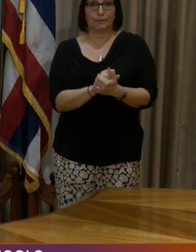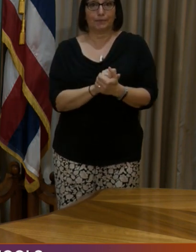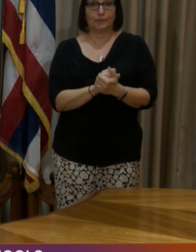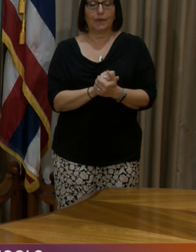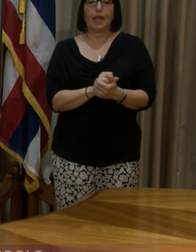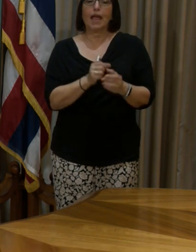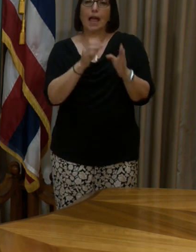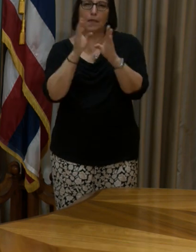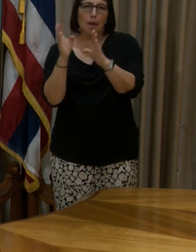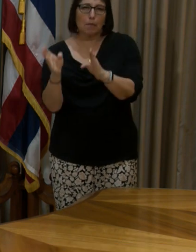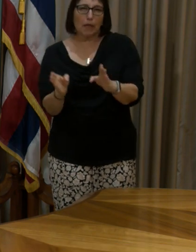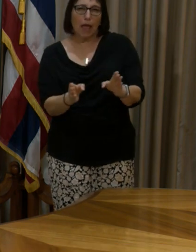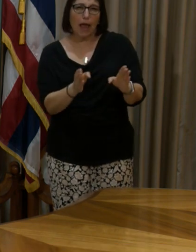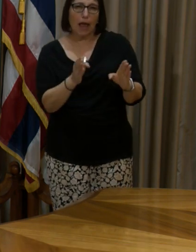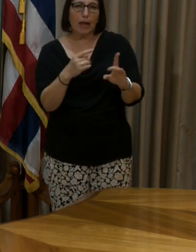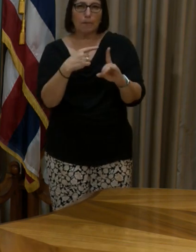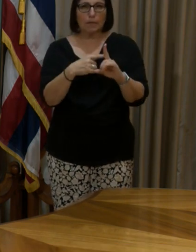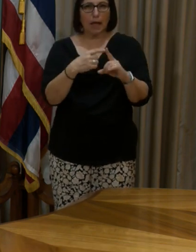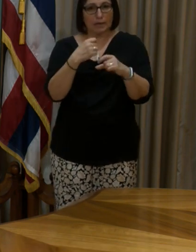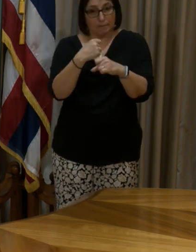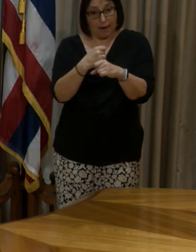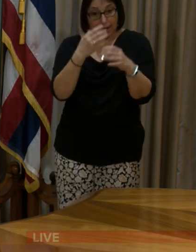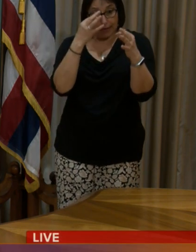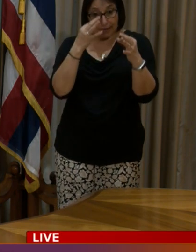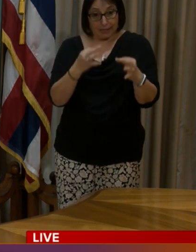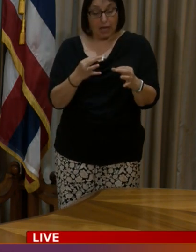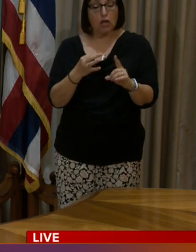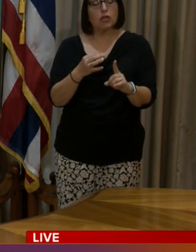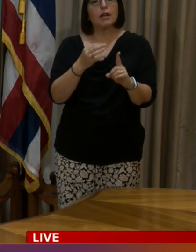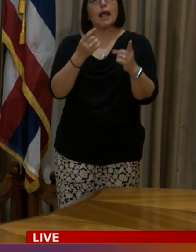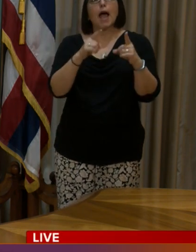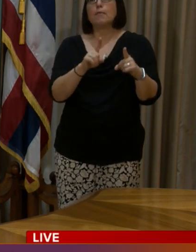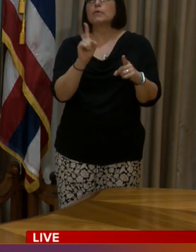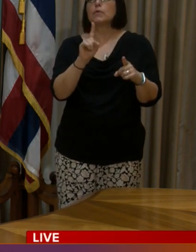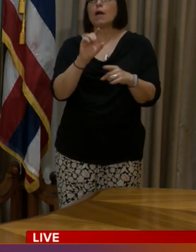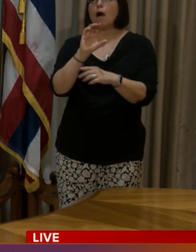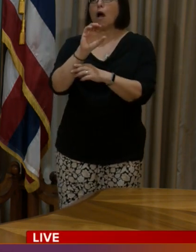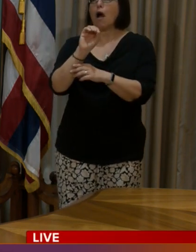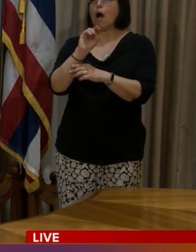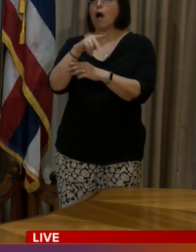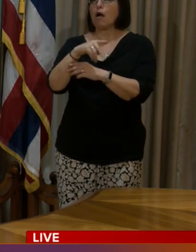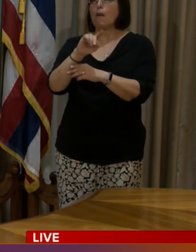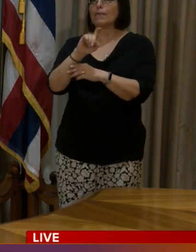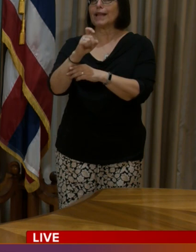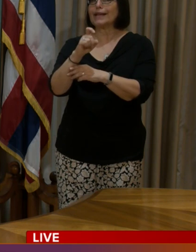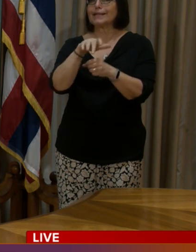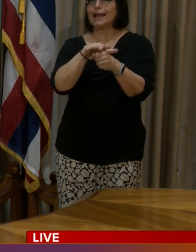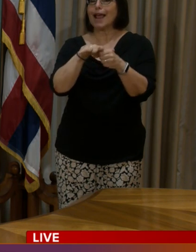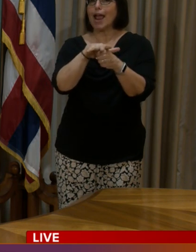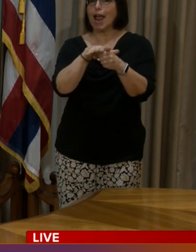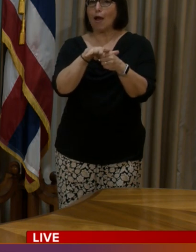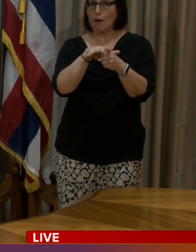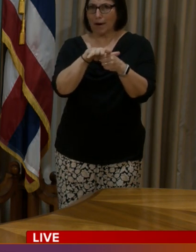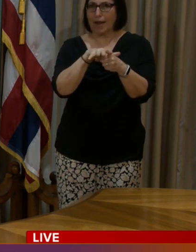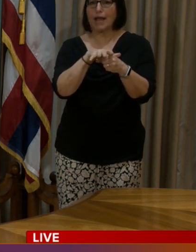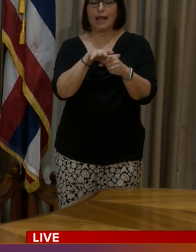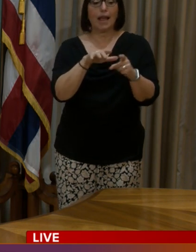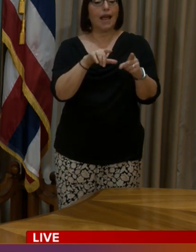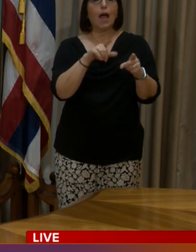QUARTER 2 NEXT MONTH AND FOR THE REMAINDER OF THE ACADEMIC YEAR THIS PLANNING AND DECISION-MAKING WILL BE DONE AT THE COMPLEX AREA LEVEL IN PARTNERSHIP WITH SCHOOL